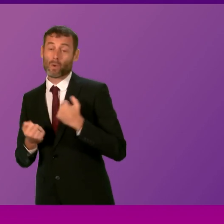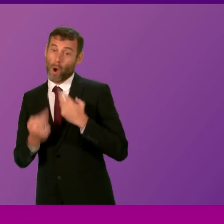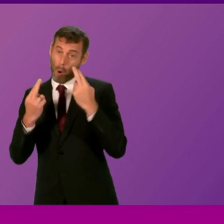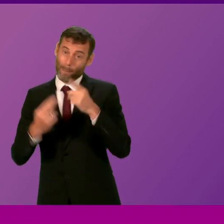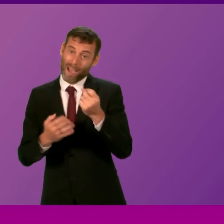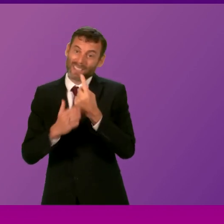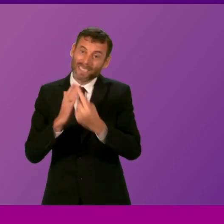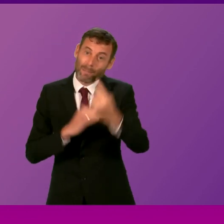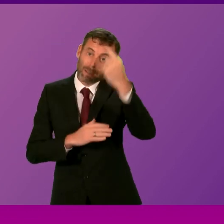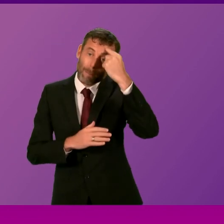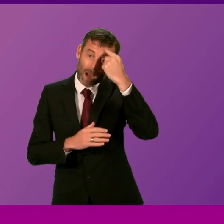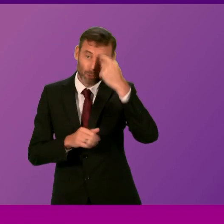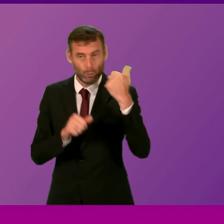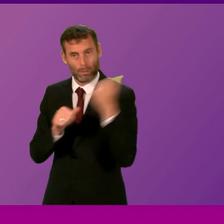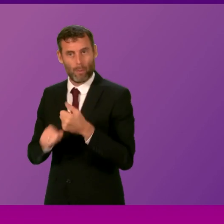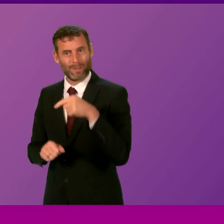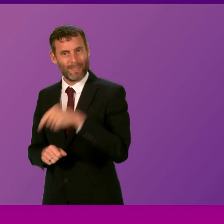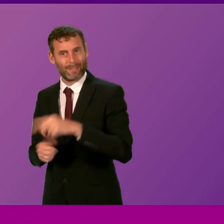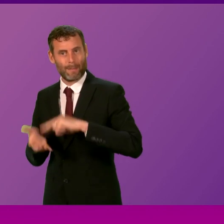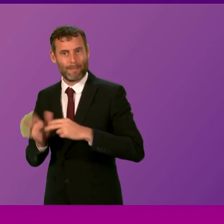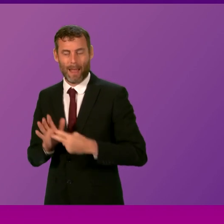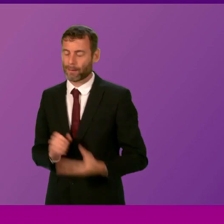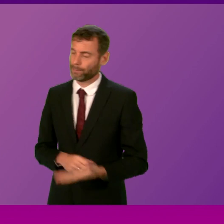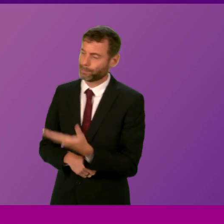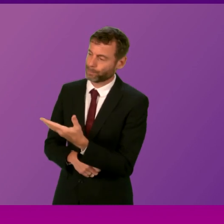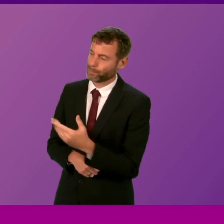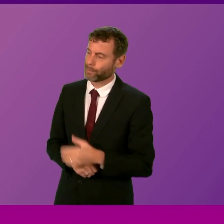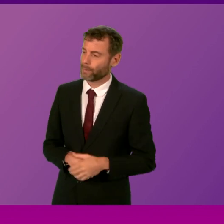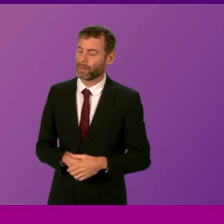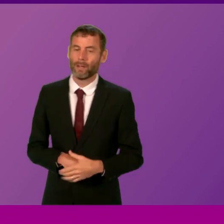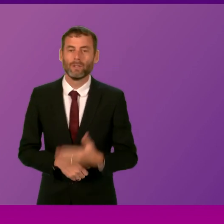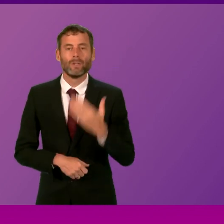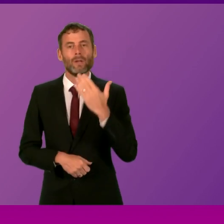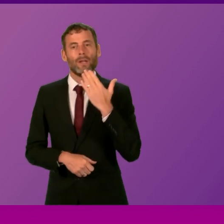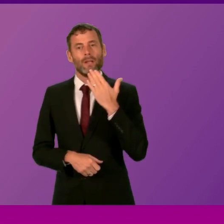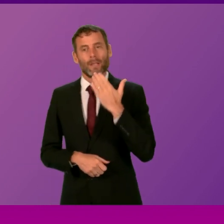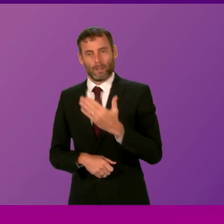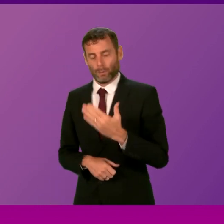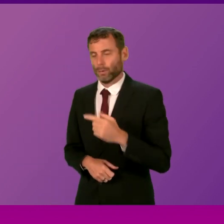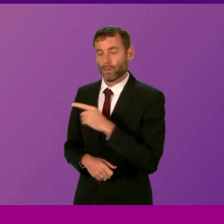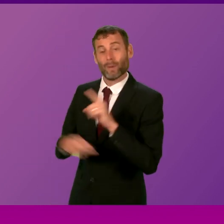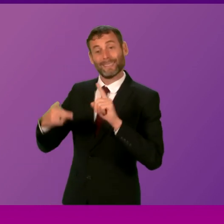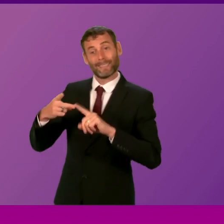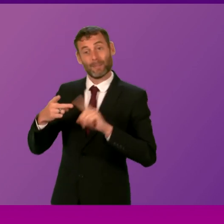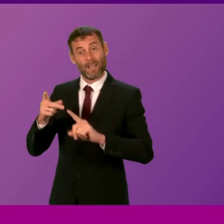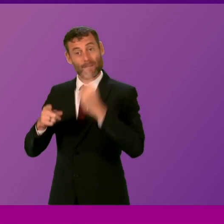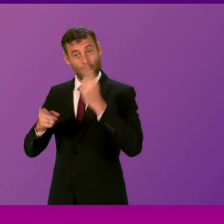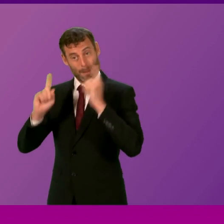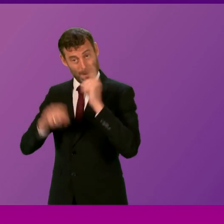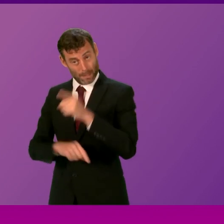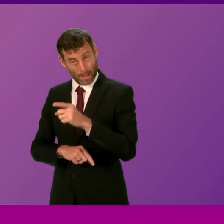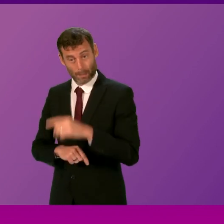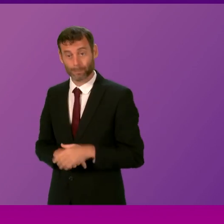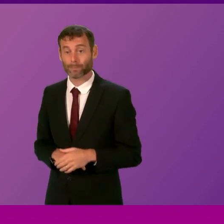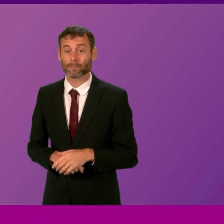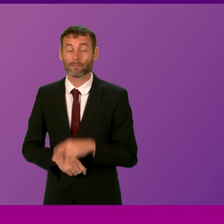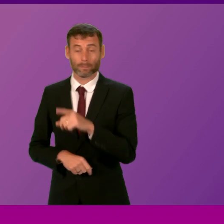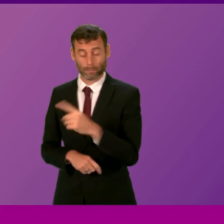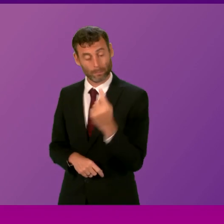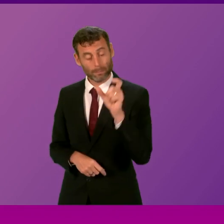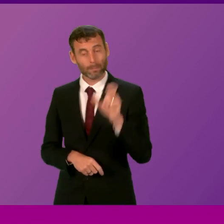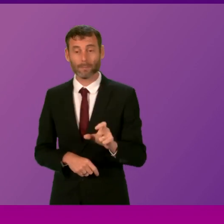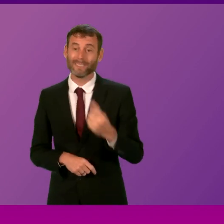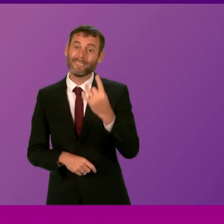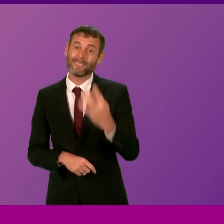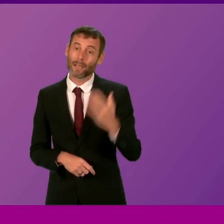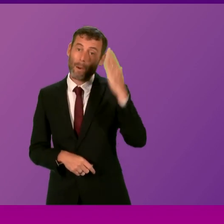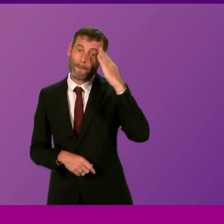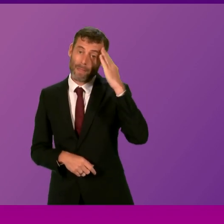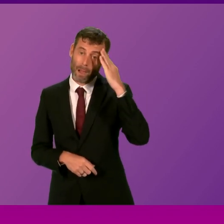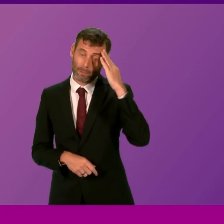A constituent of mine who is a single mother with a short-term let property has been in